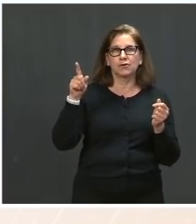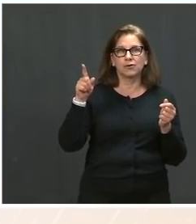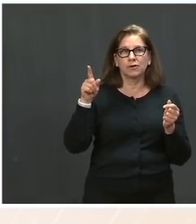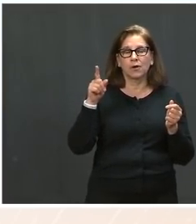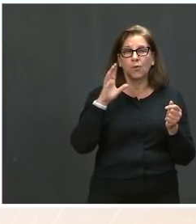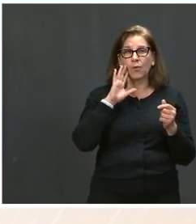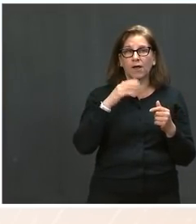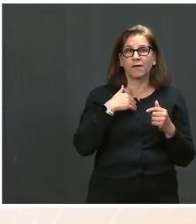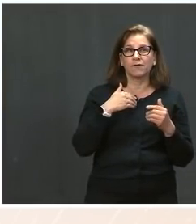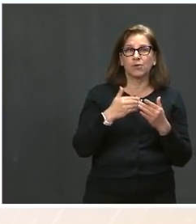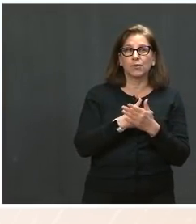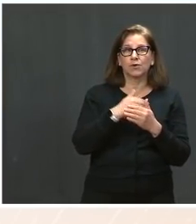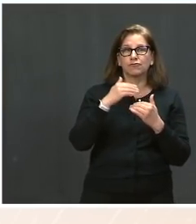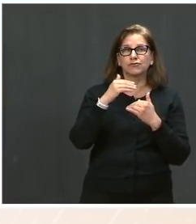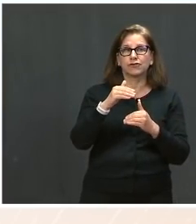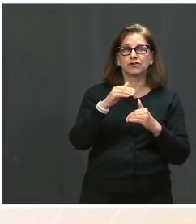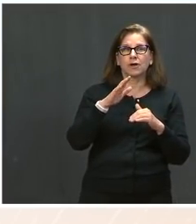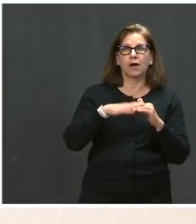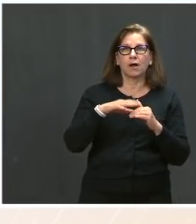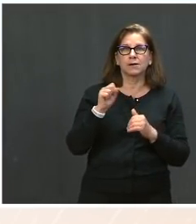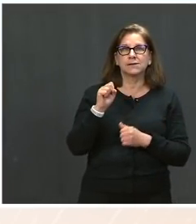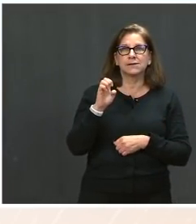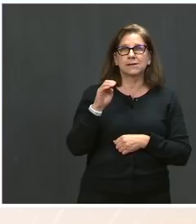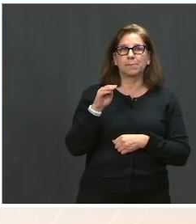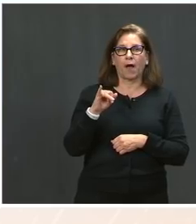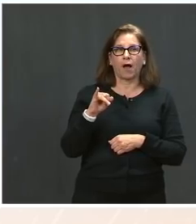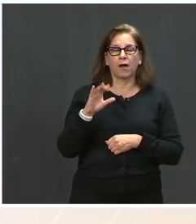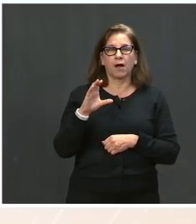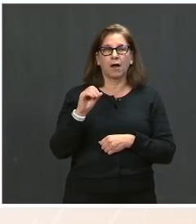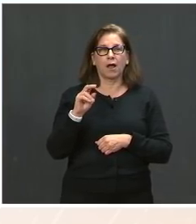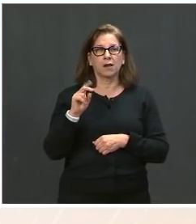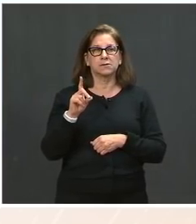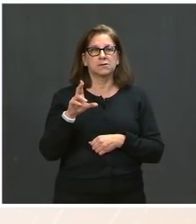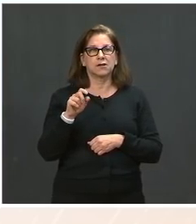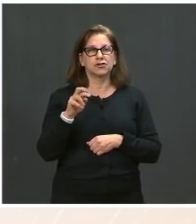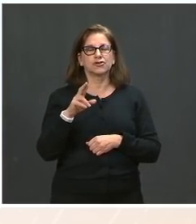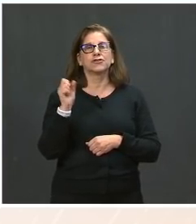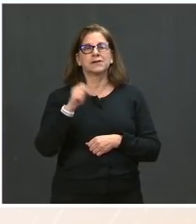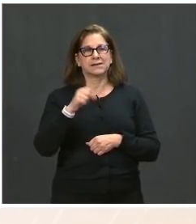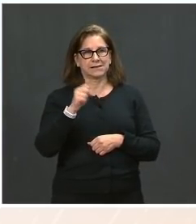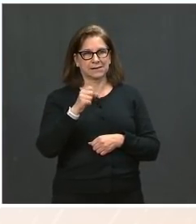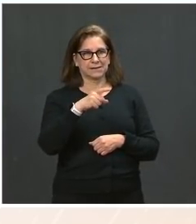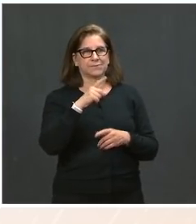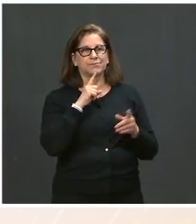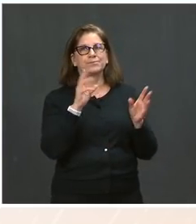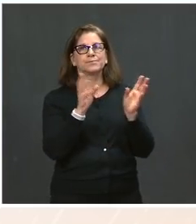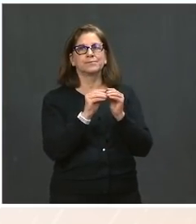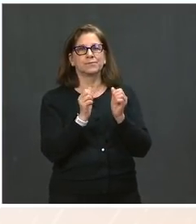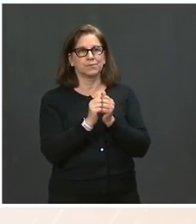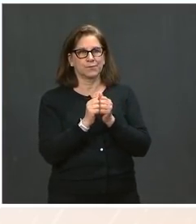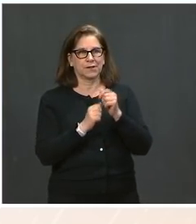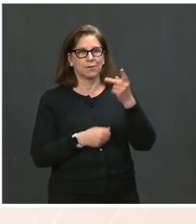with the Japanese Prime Minister, as we've confirmed, next Friday. I certainly expect semiconductors and the shortage